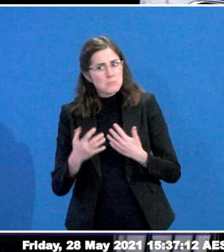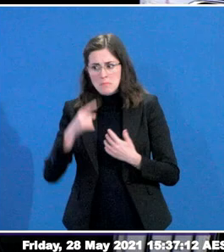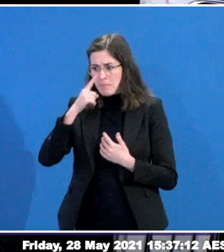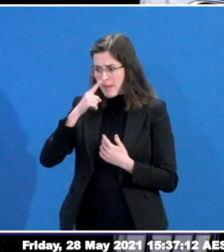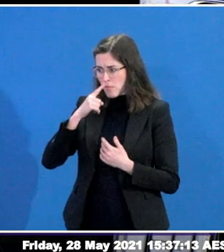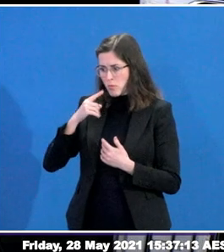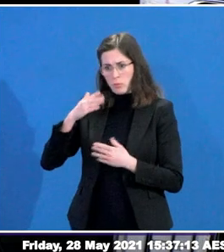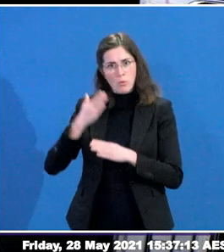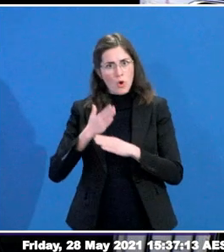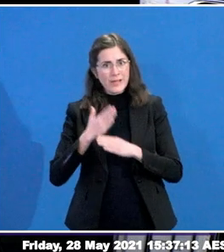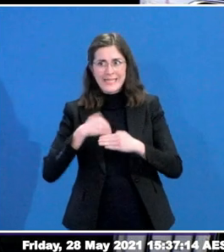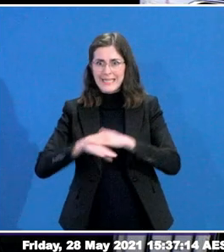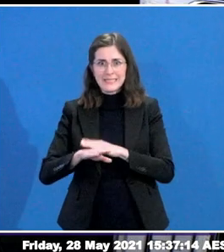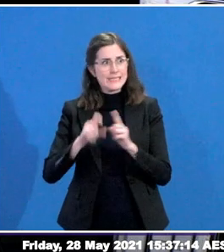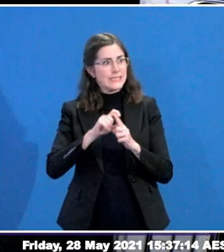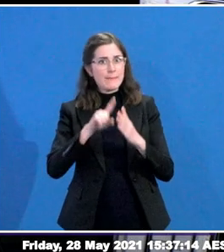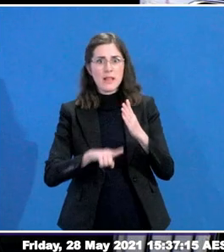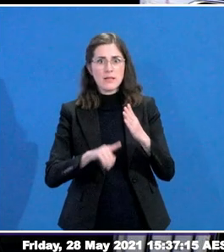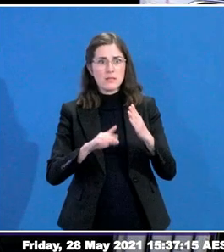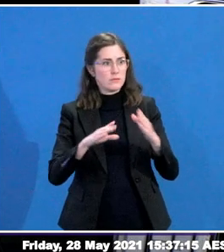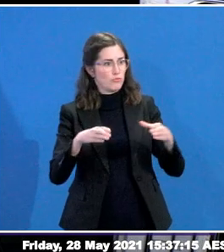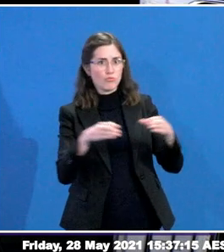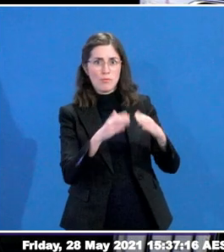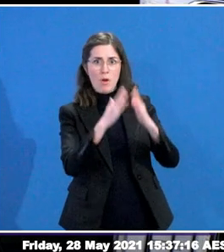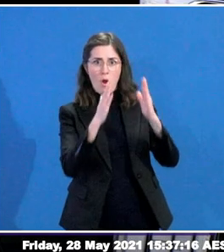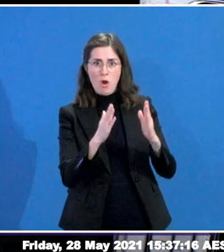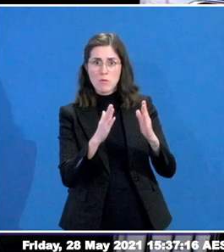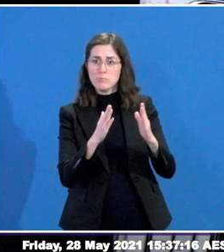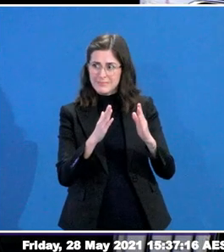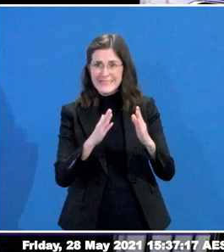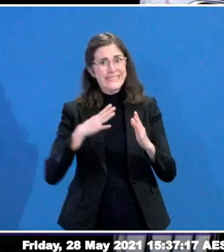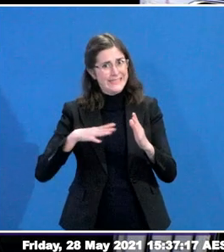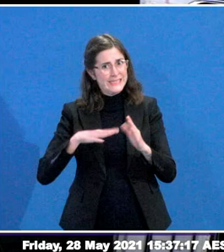residential accommodation are extremely vulnerable to violence and abuse,